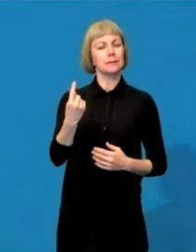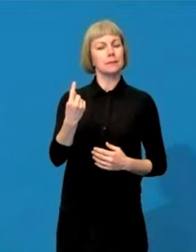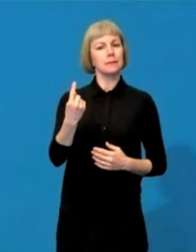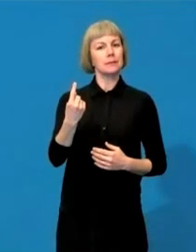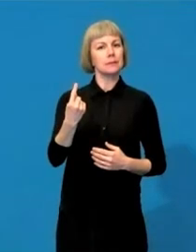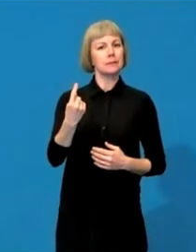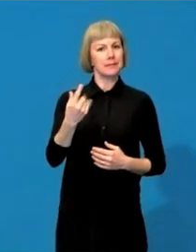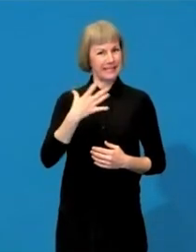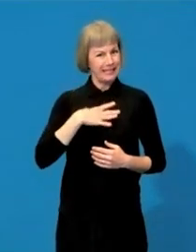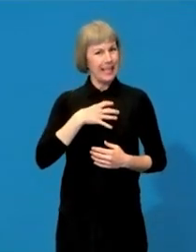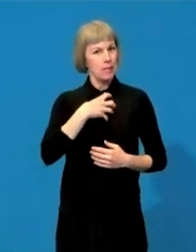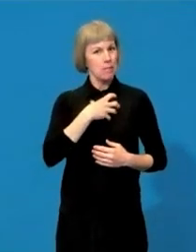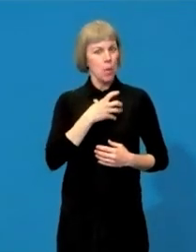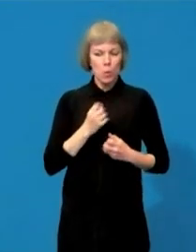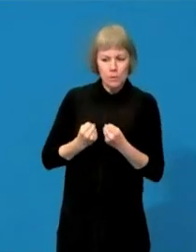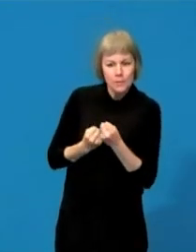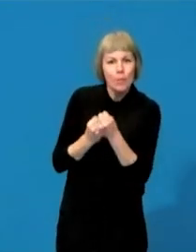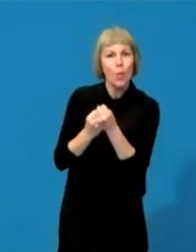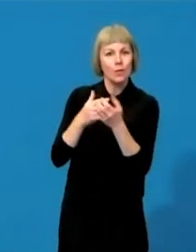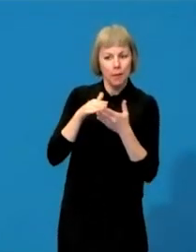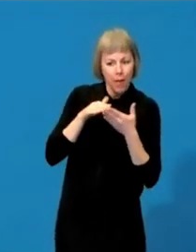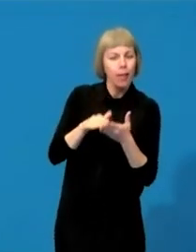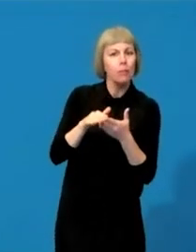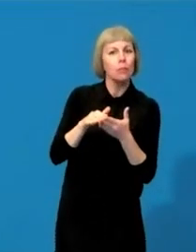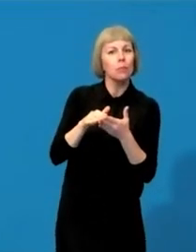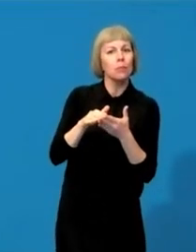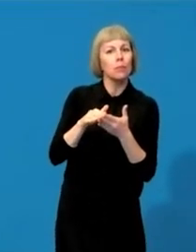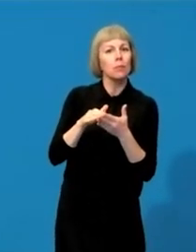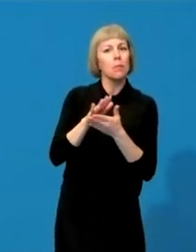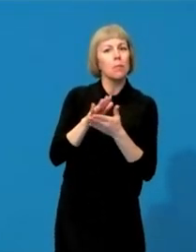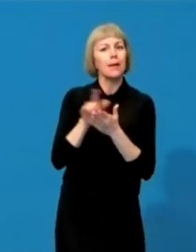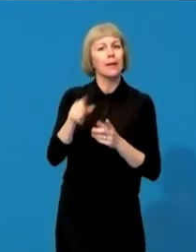we can get for him is another step forward for him, you know.